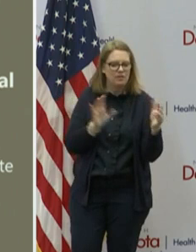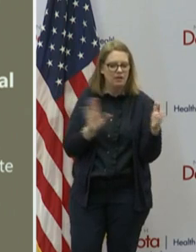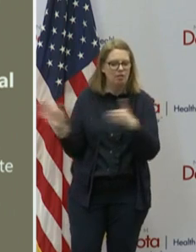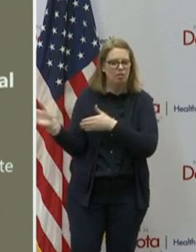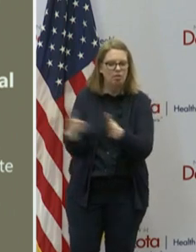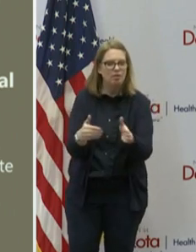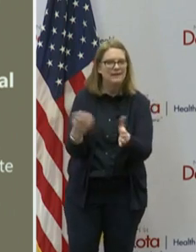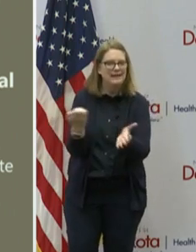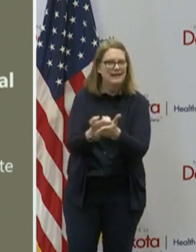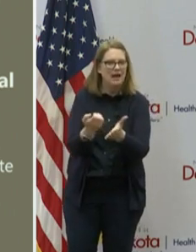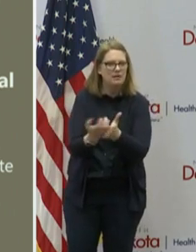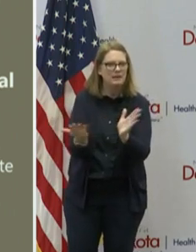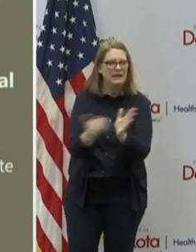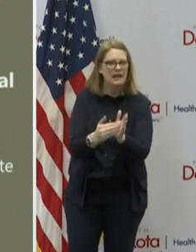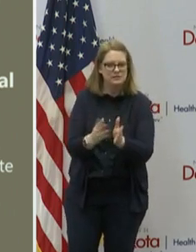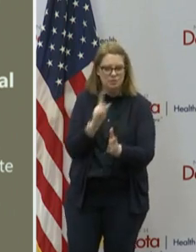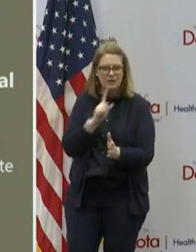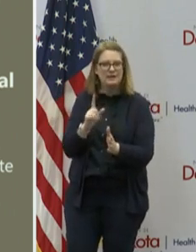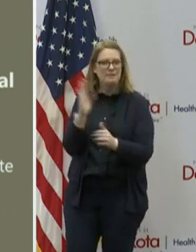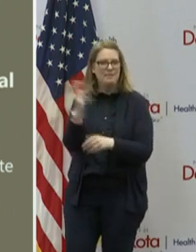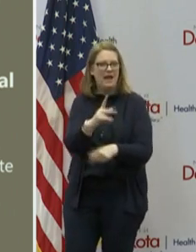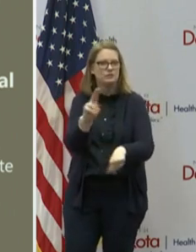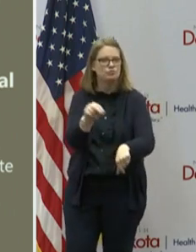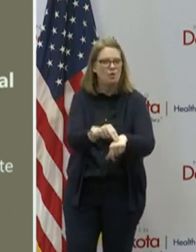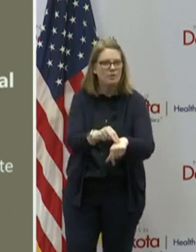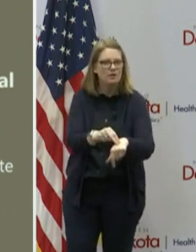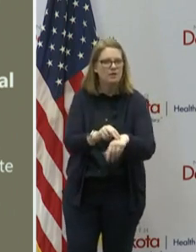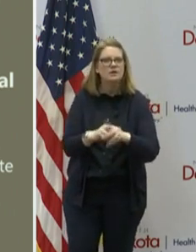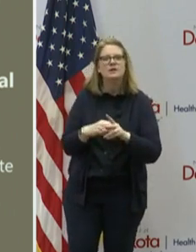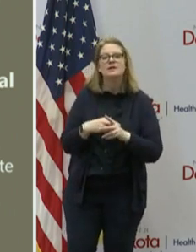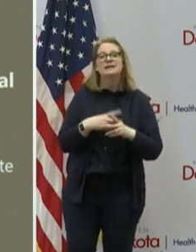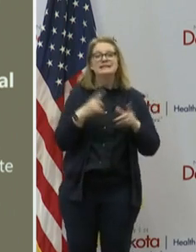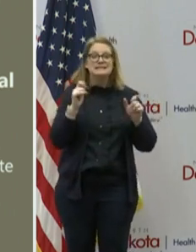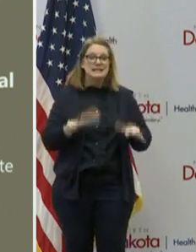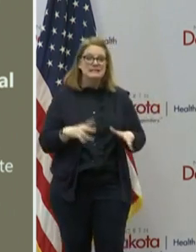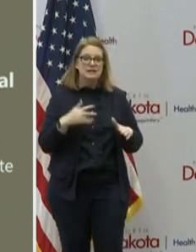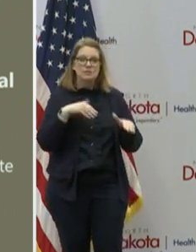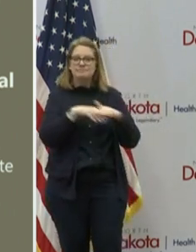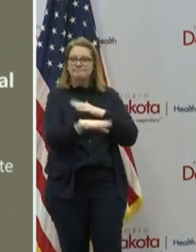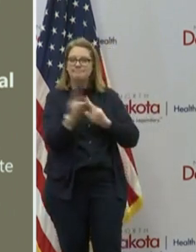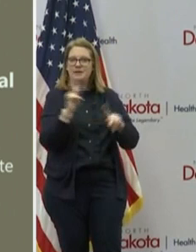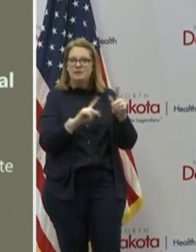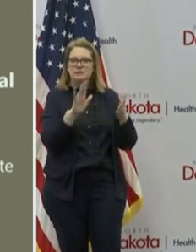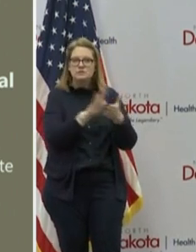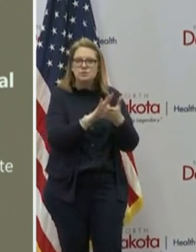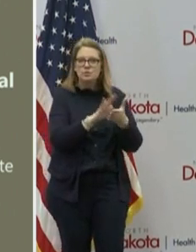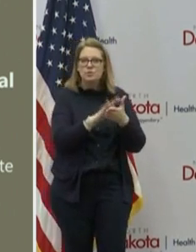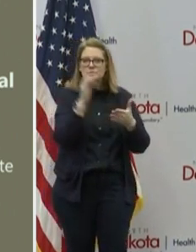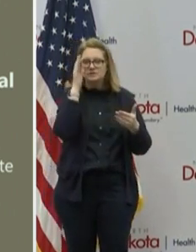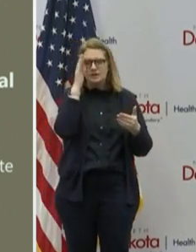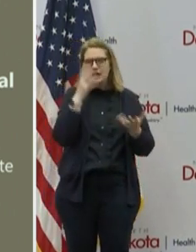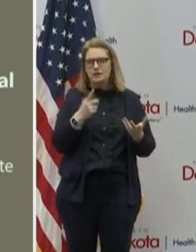CITIZENS TESTING IS THE FOUNDATION FOR NORTH DAKOTA RESTART AND SAFELY REOPEN THE